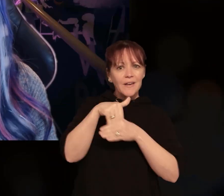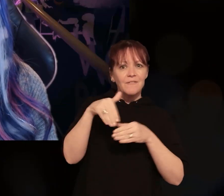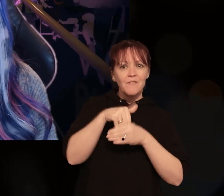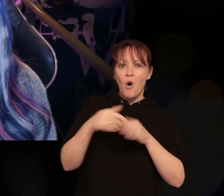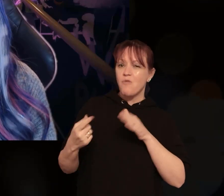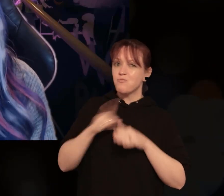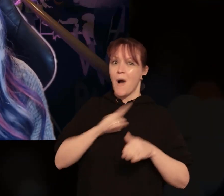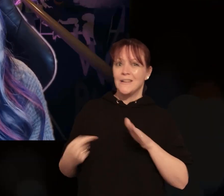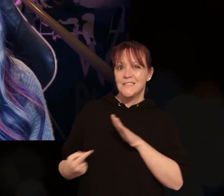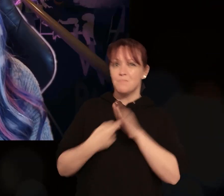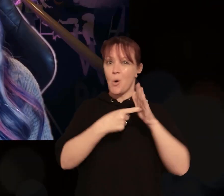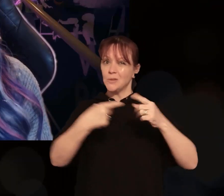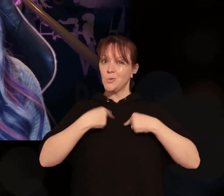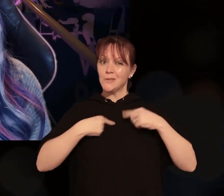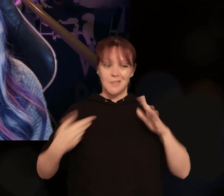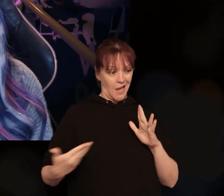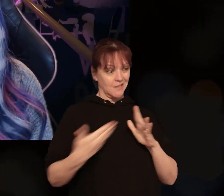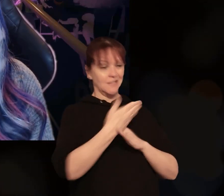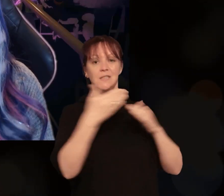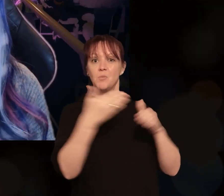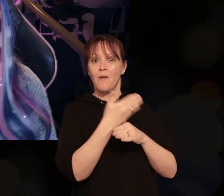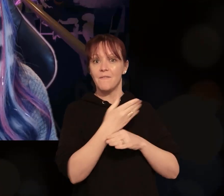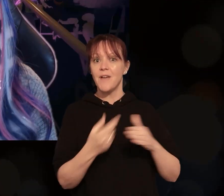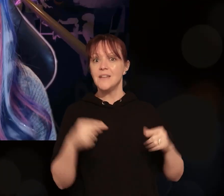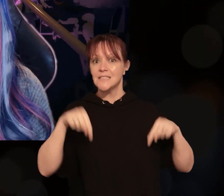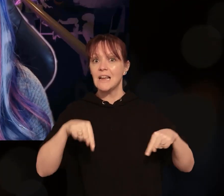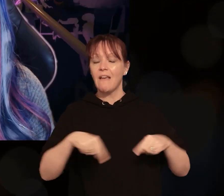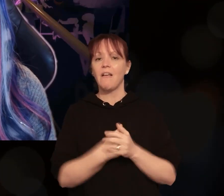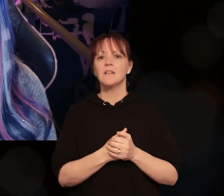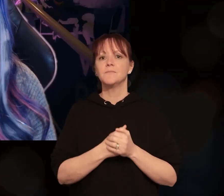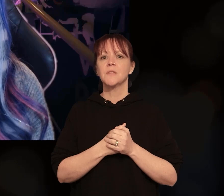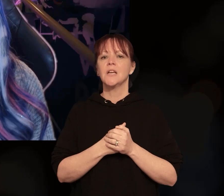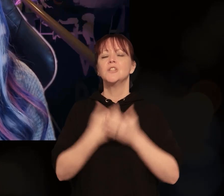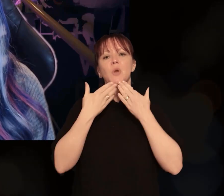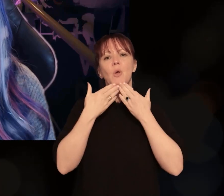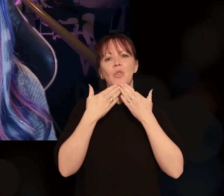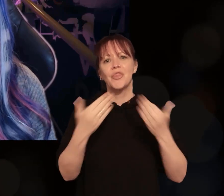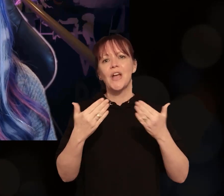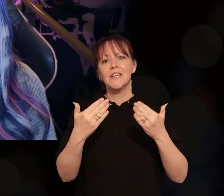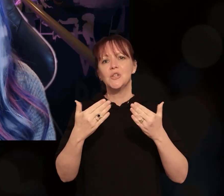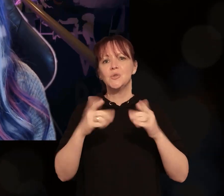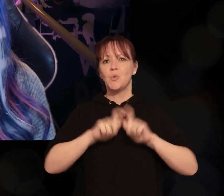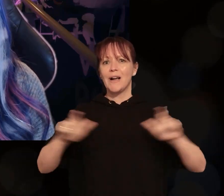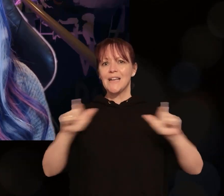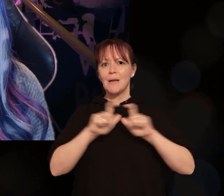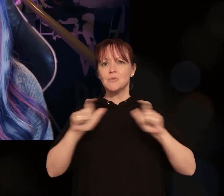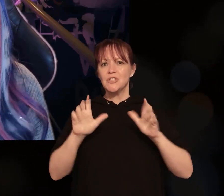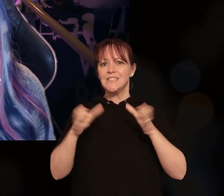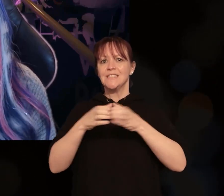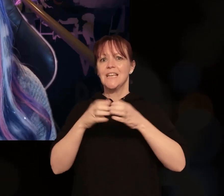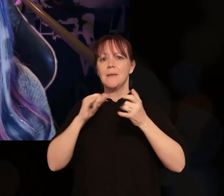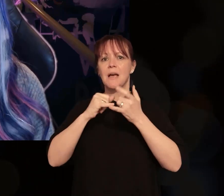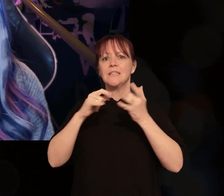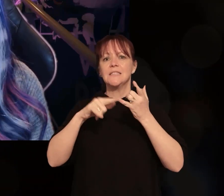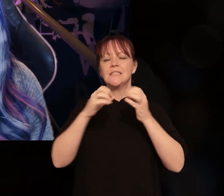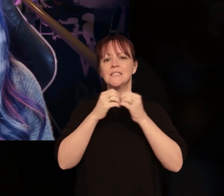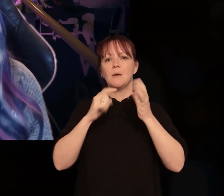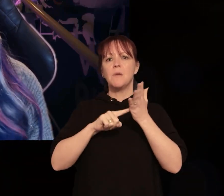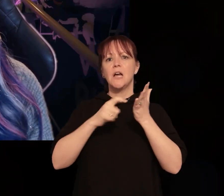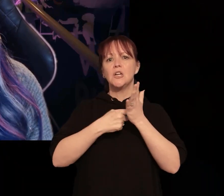So again, thank you to our captioning team over at SubTrend, thank you for our interpretation services for ASL and BSL